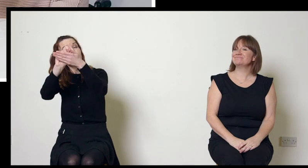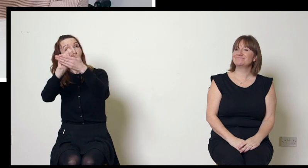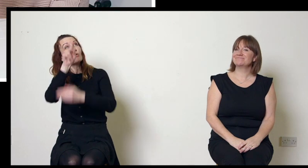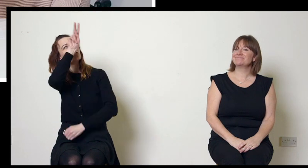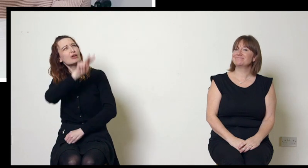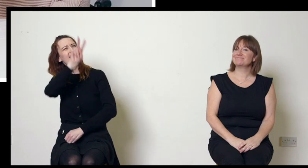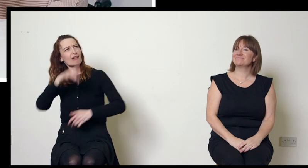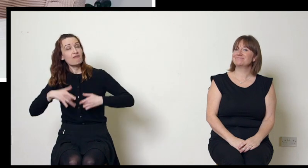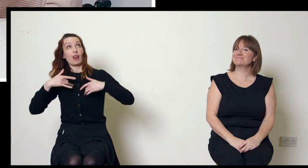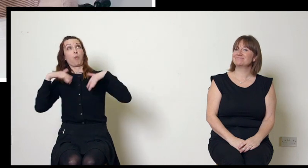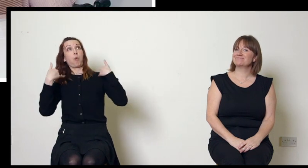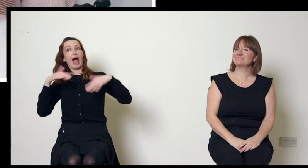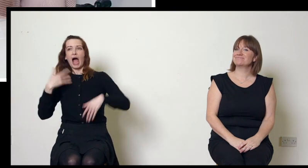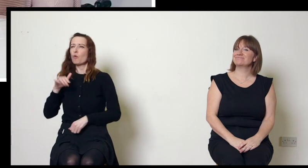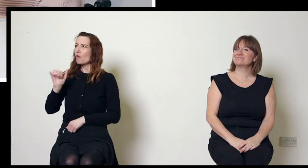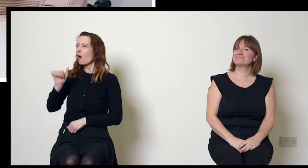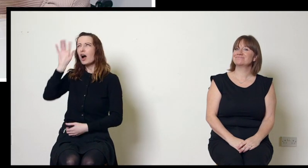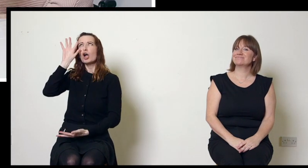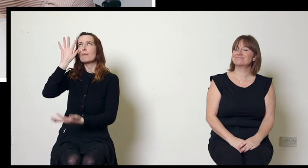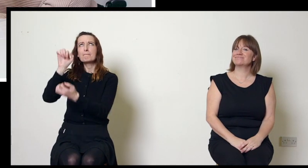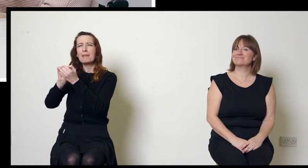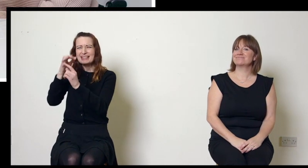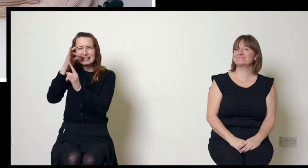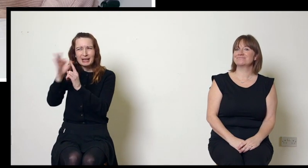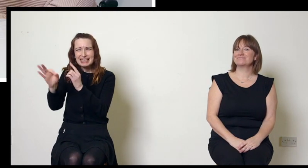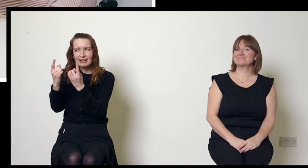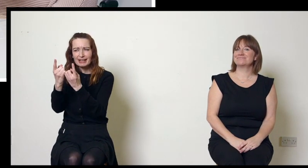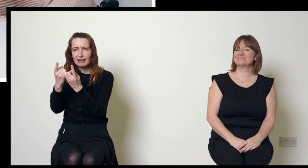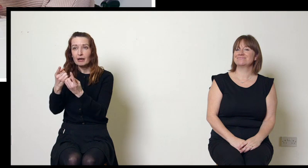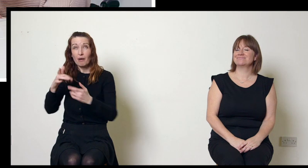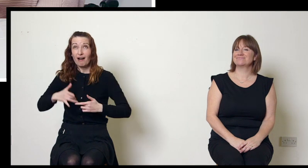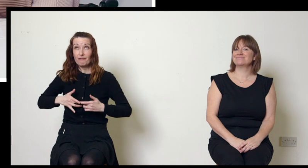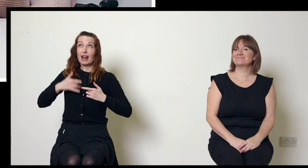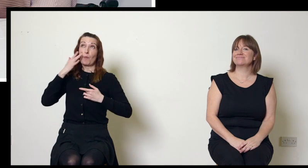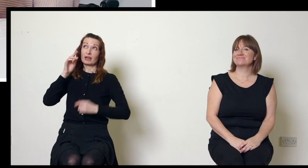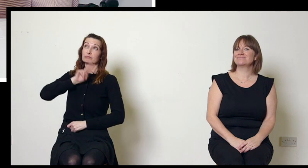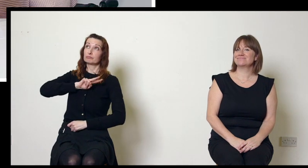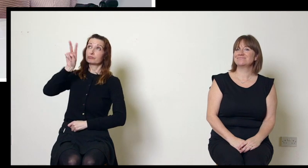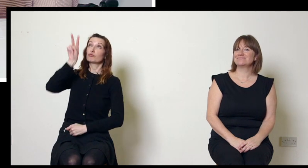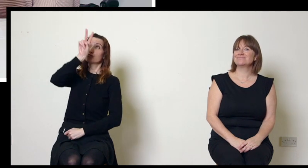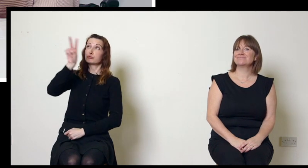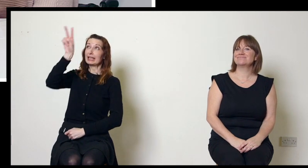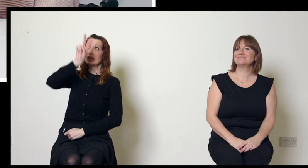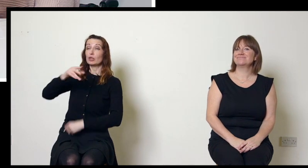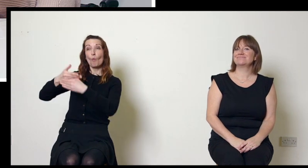Yeah. I mean, I can't remember specifically, but what I did feel from that wall and just in general was